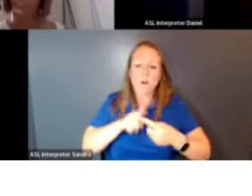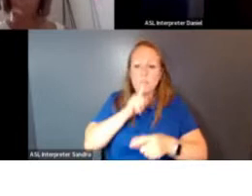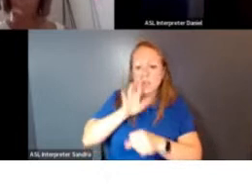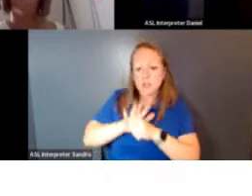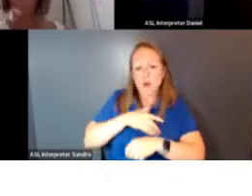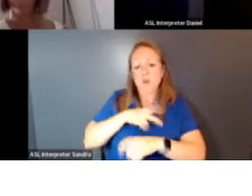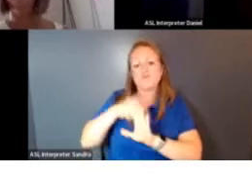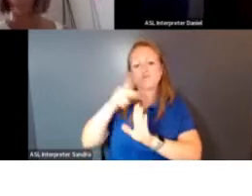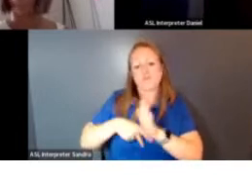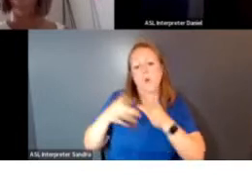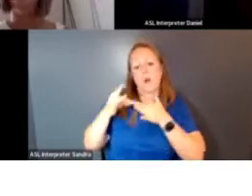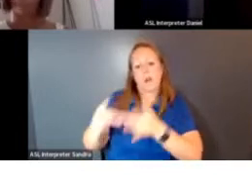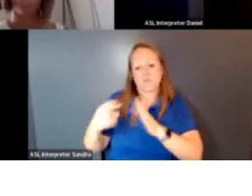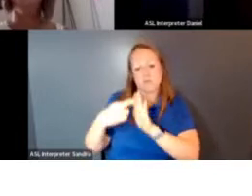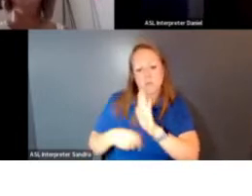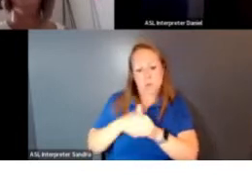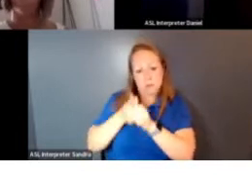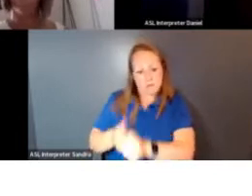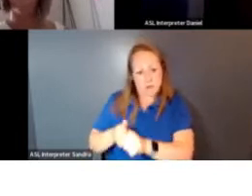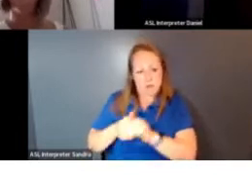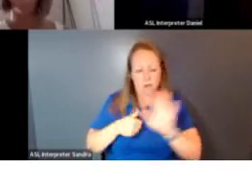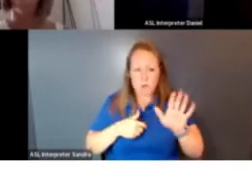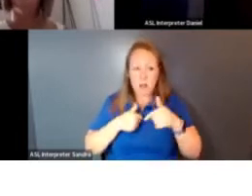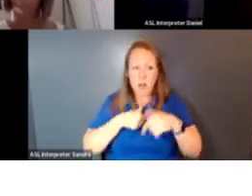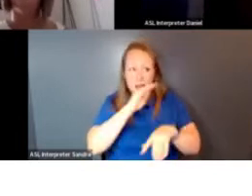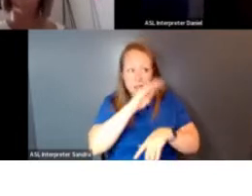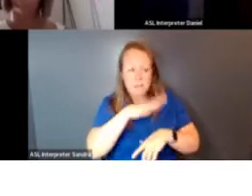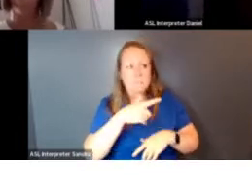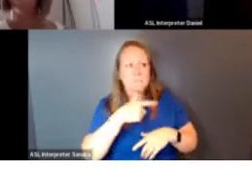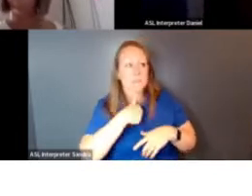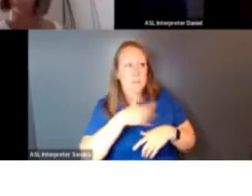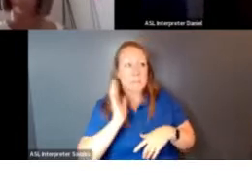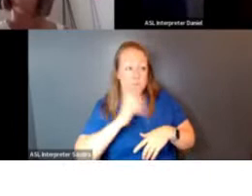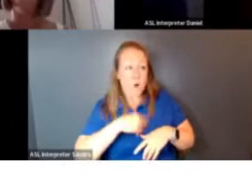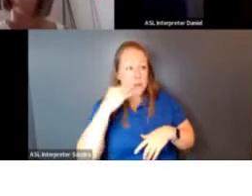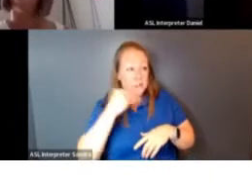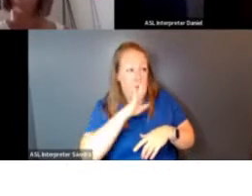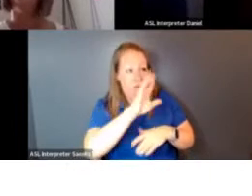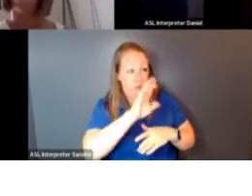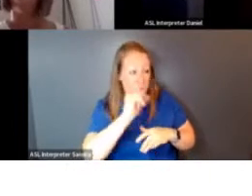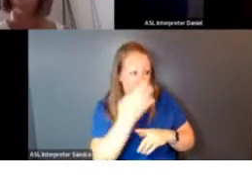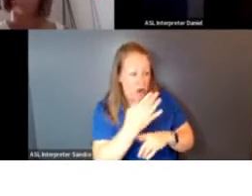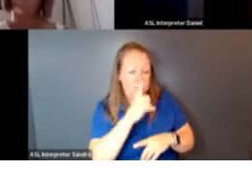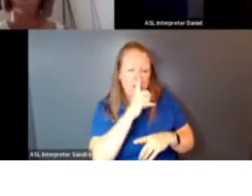followed. I reminded her that I did her same job. Honestly, I was so mad at her that I'm sure